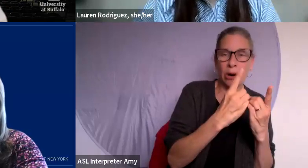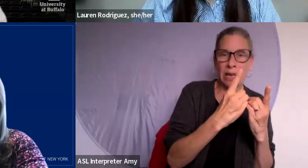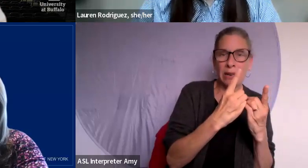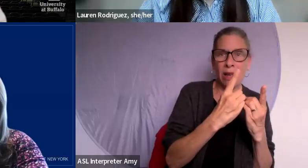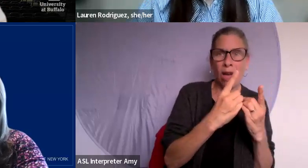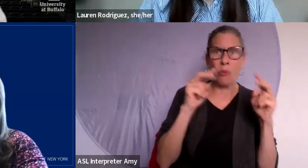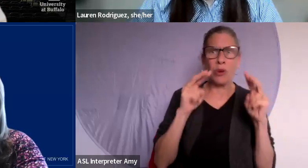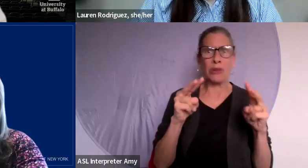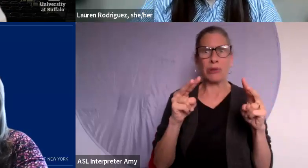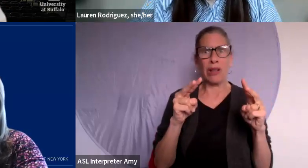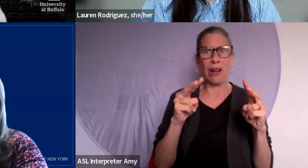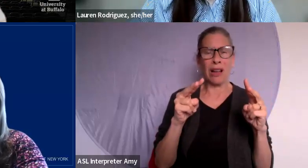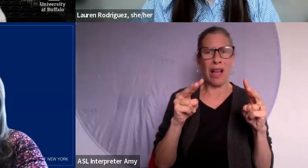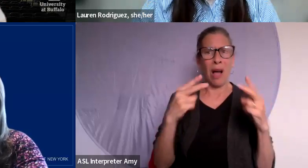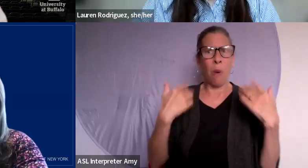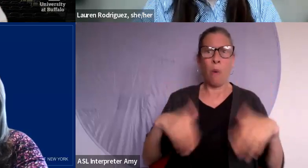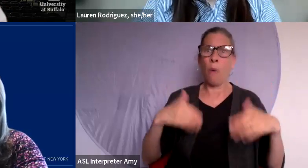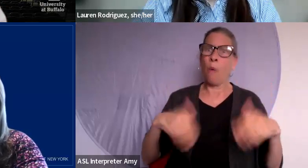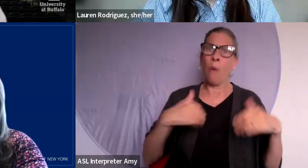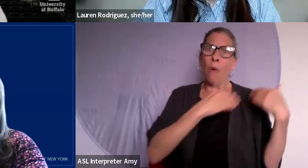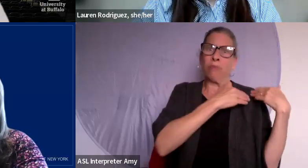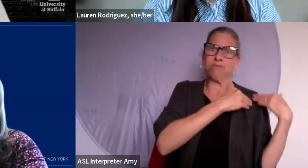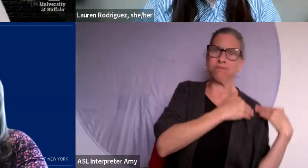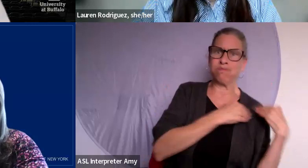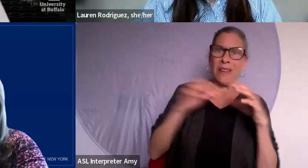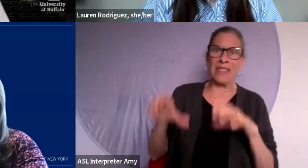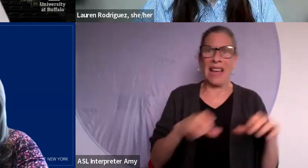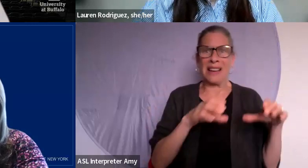and volume of this activity, it is really difficult to keep up